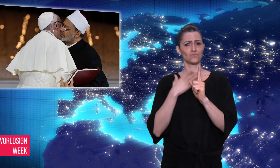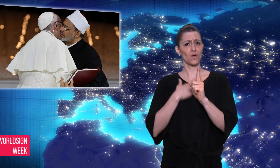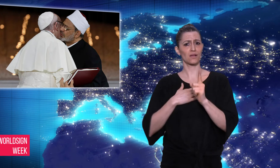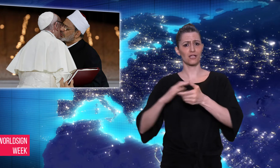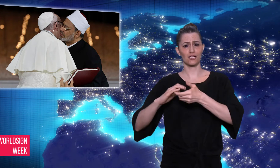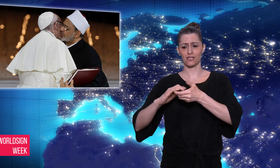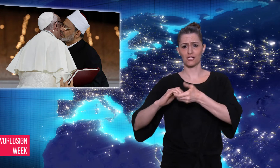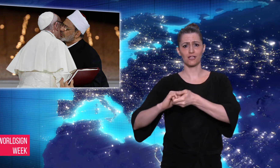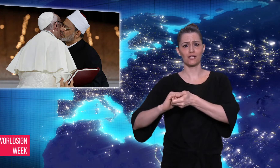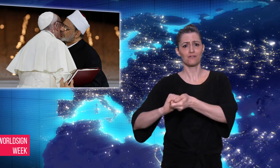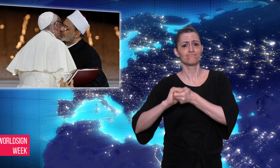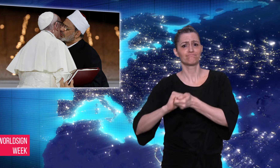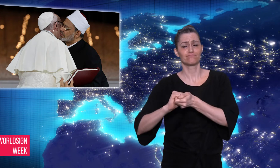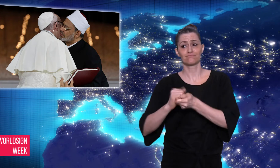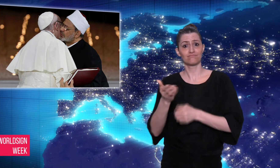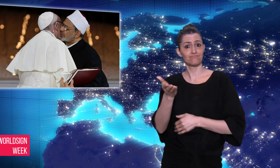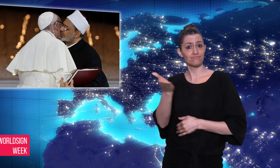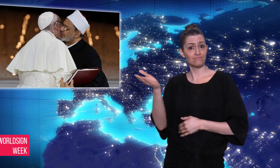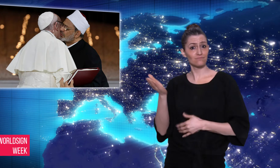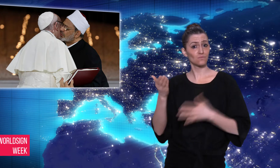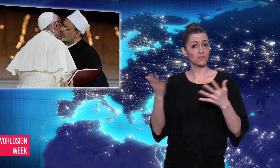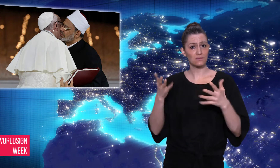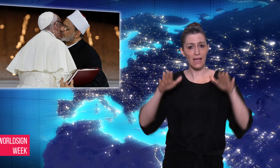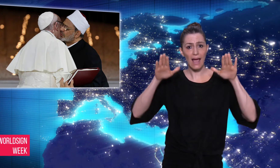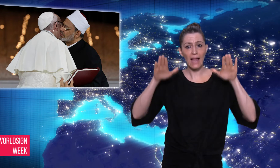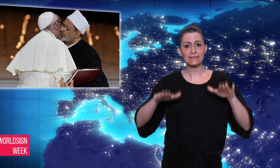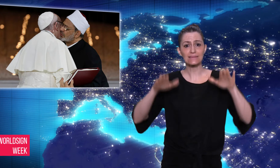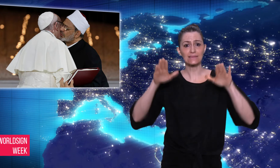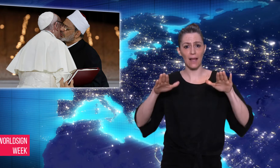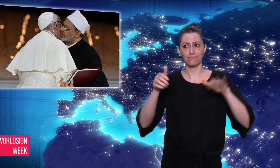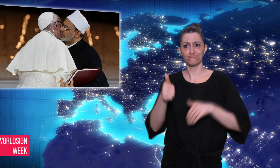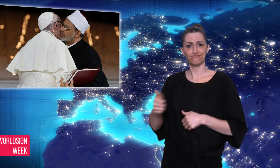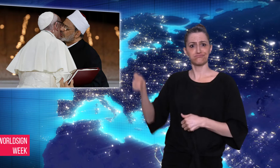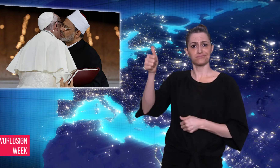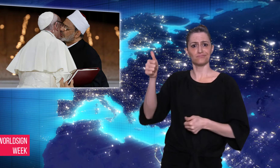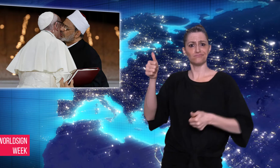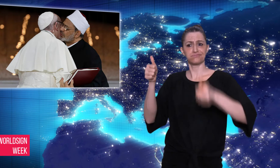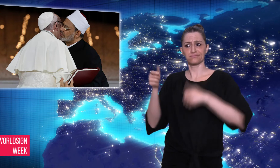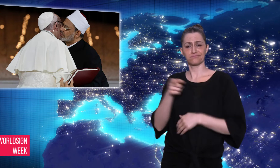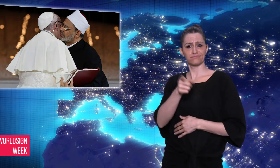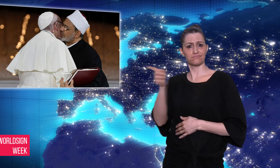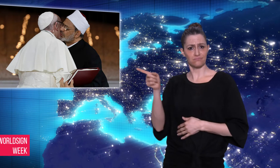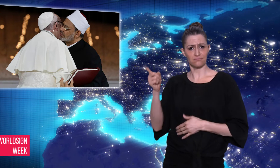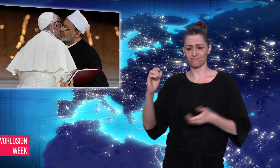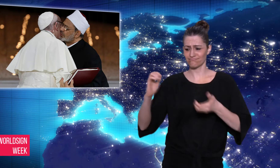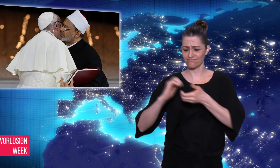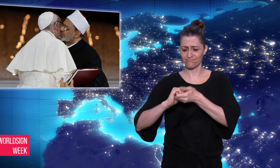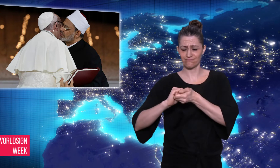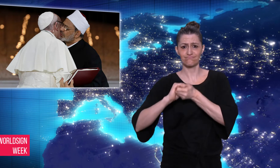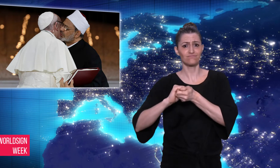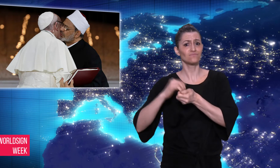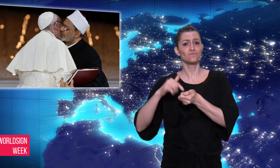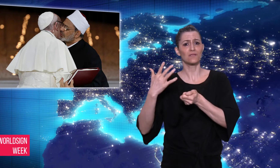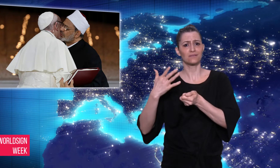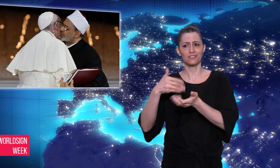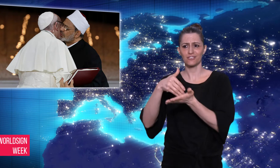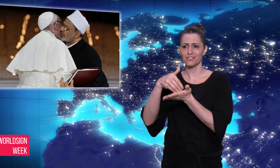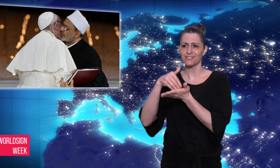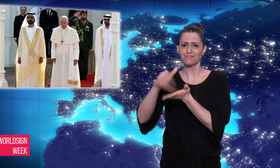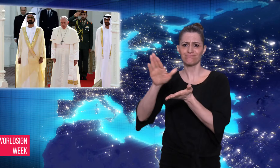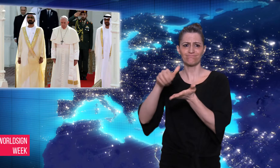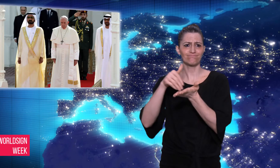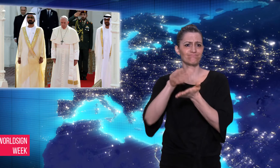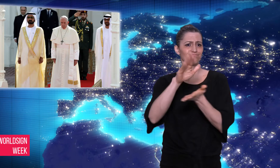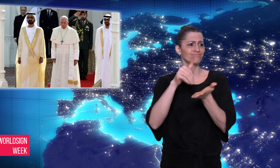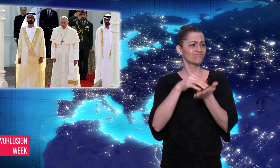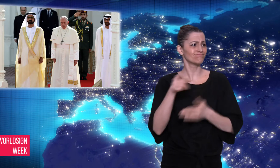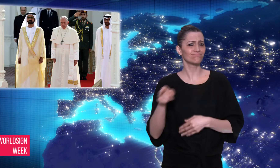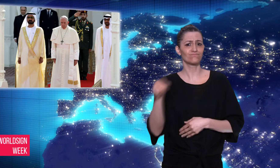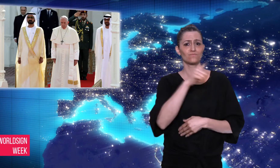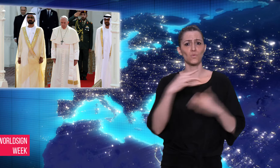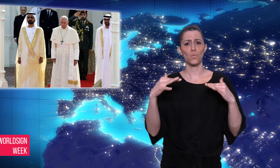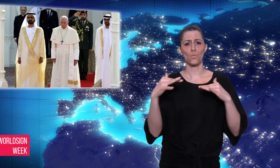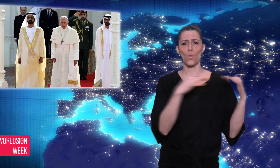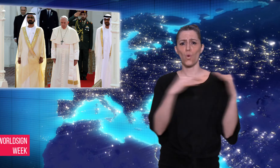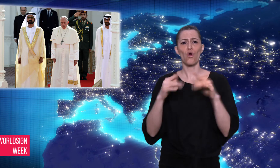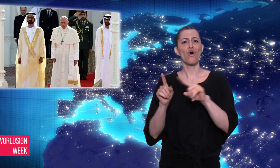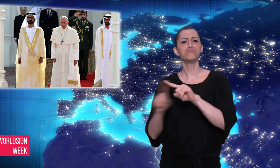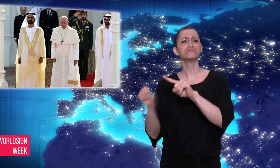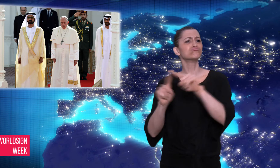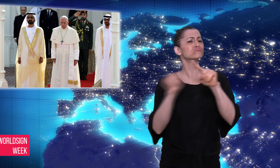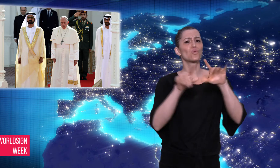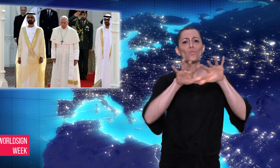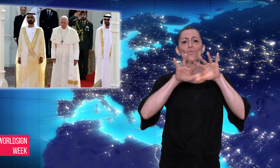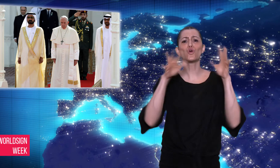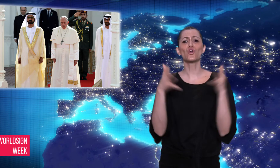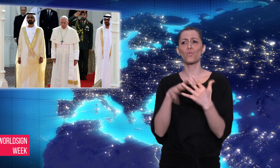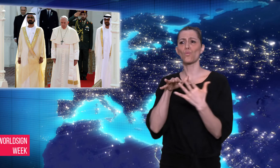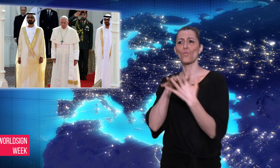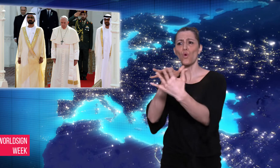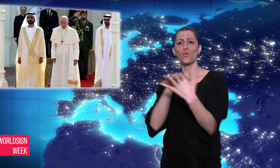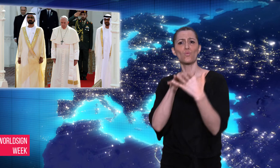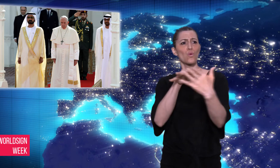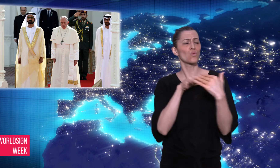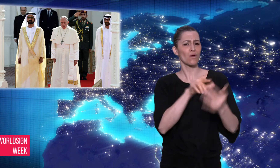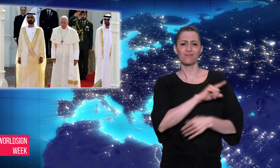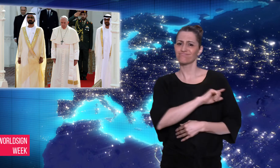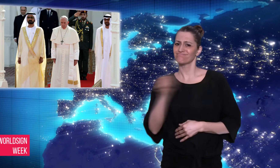to forge alliances with Islamic leaders in rejecting